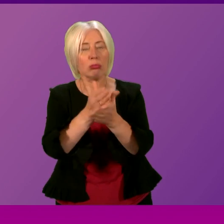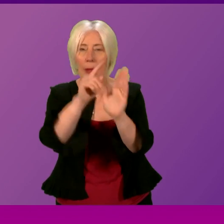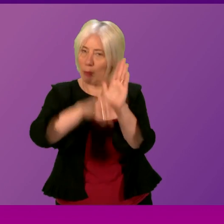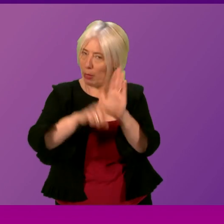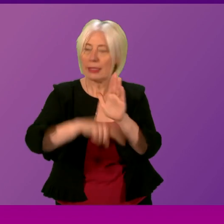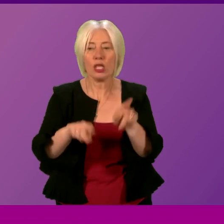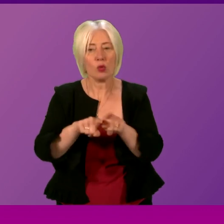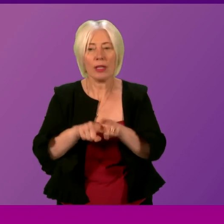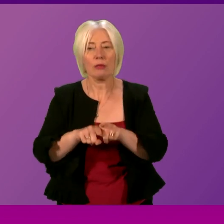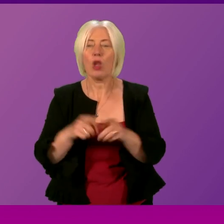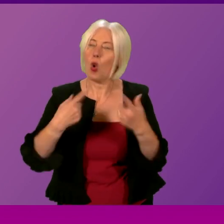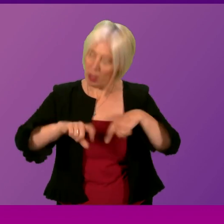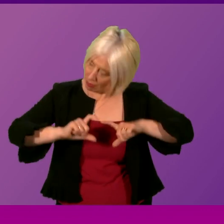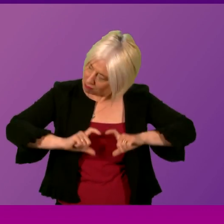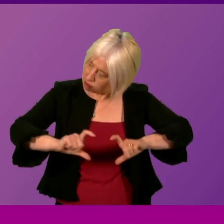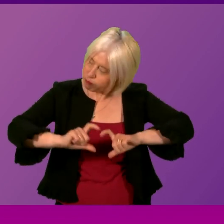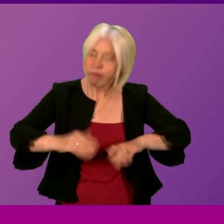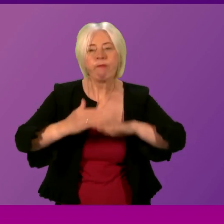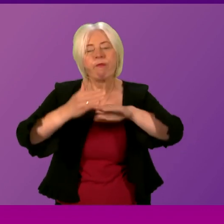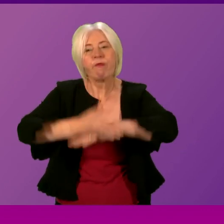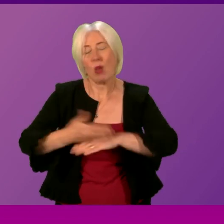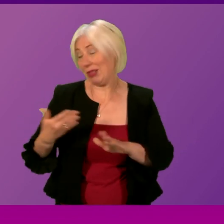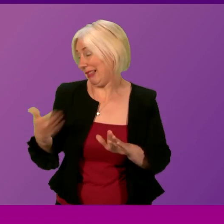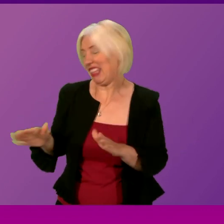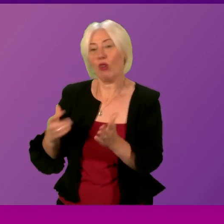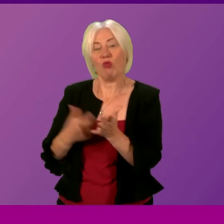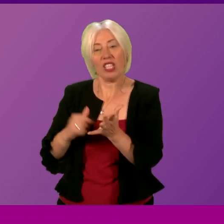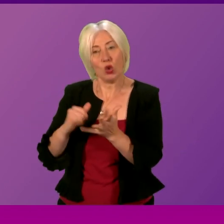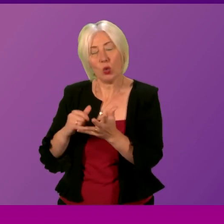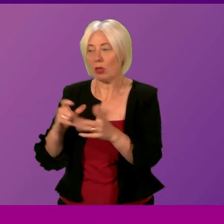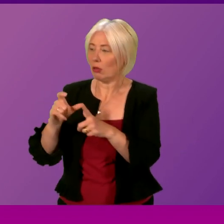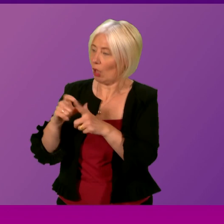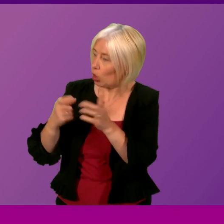We will get on with the job, and we will leave Rishi Sunak, Douglas Ross and the Tories to try